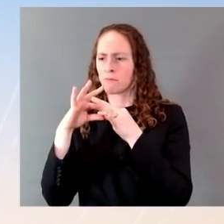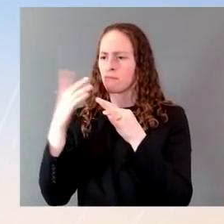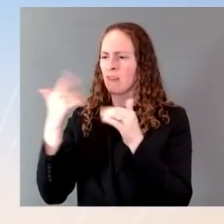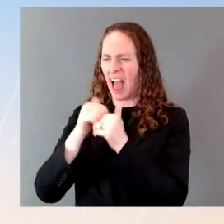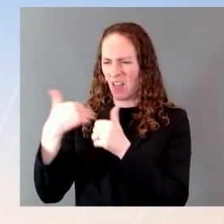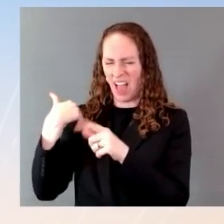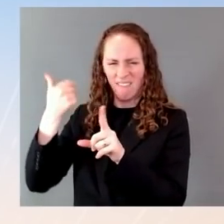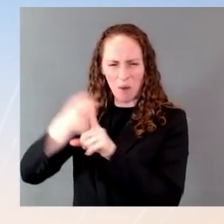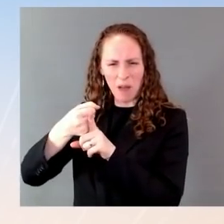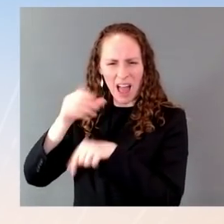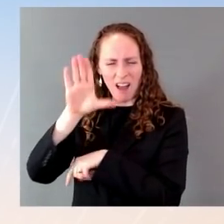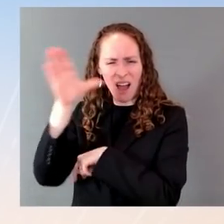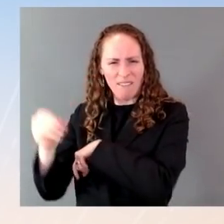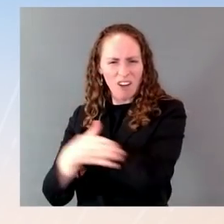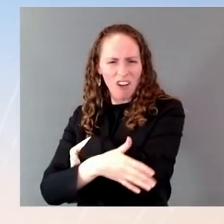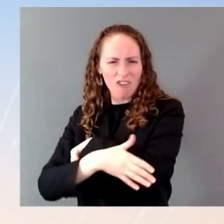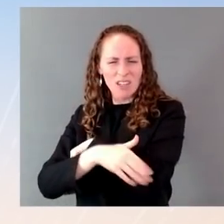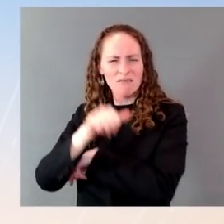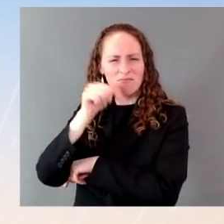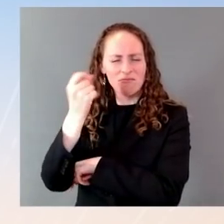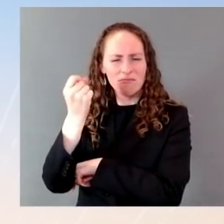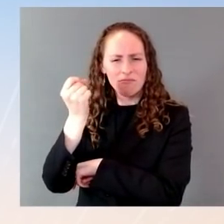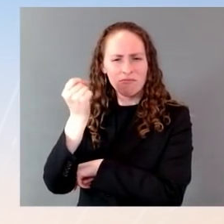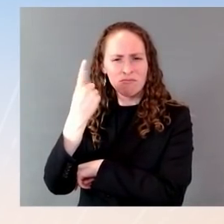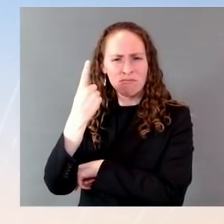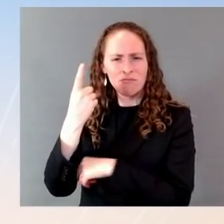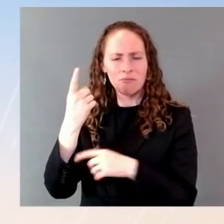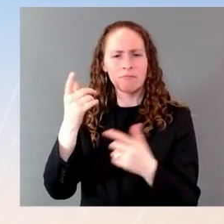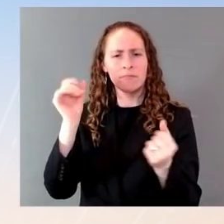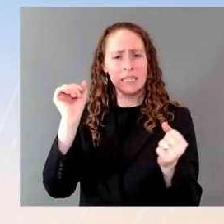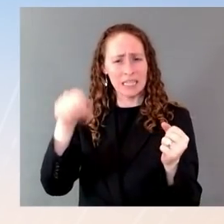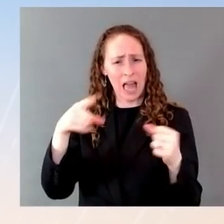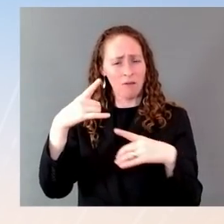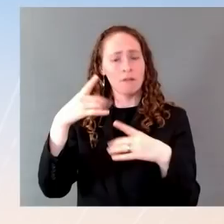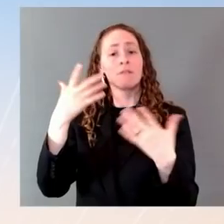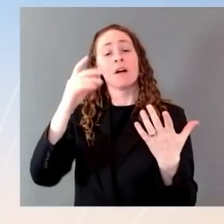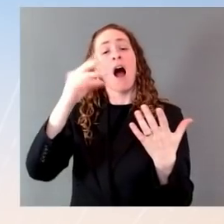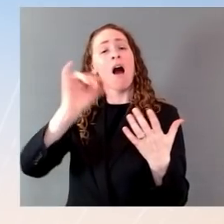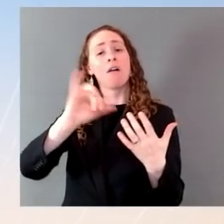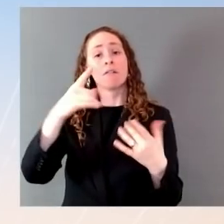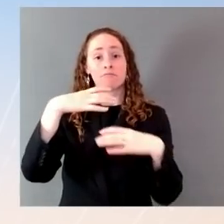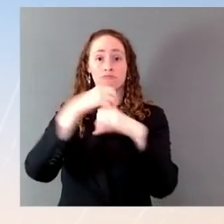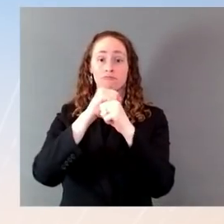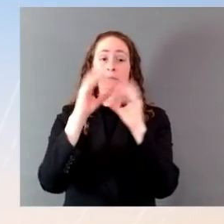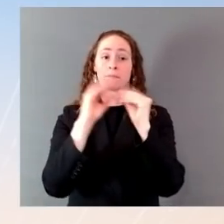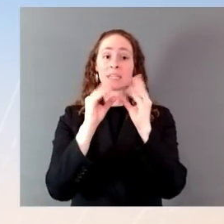It was useful in the sense that it allowed President Biden to lay out, in clear and direct and candid terms,